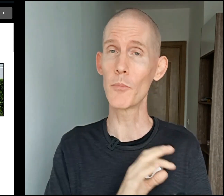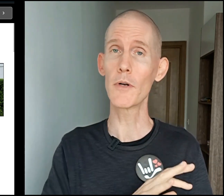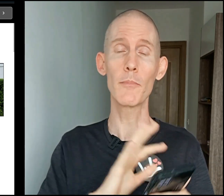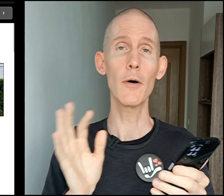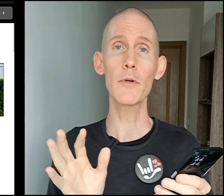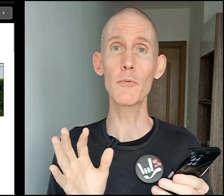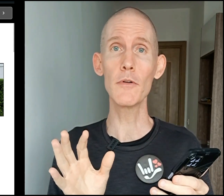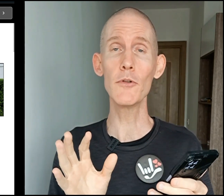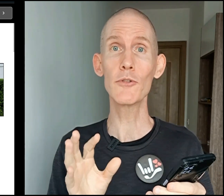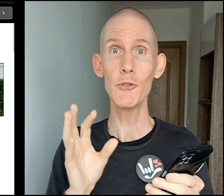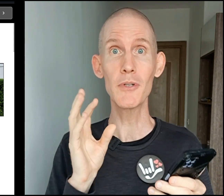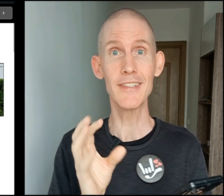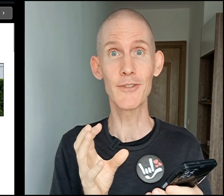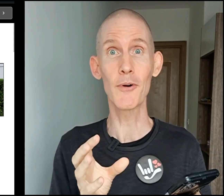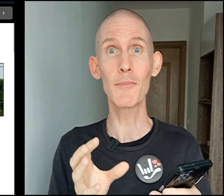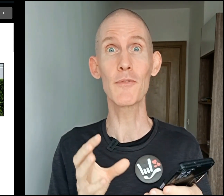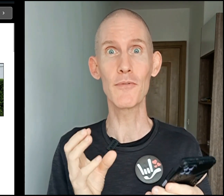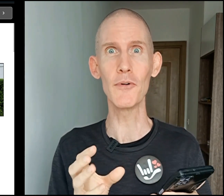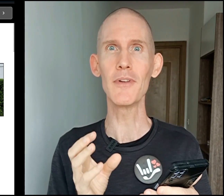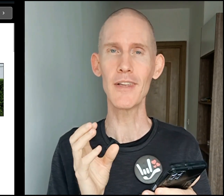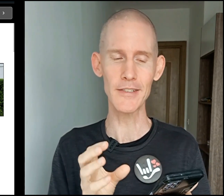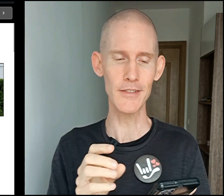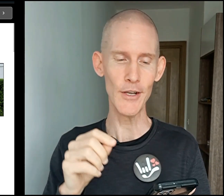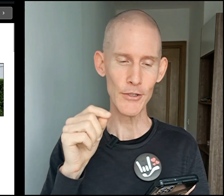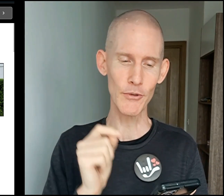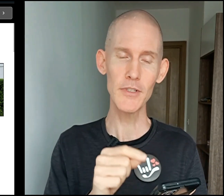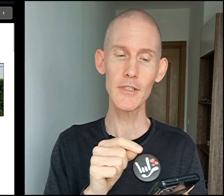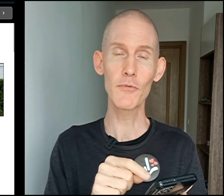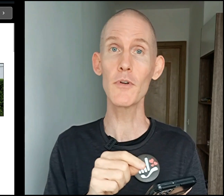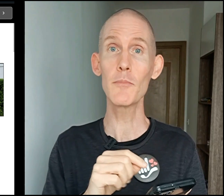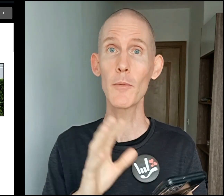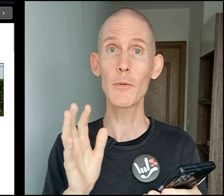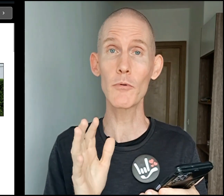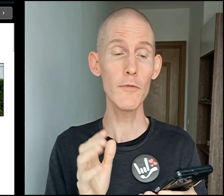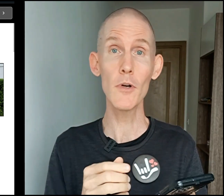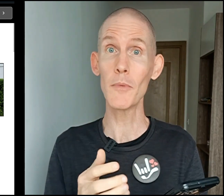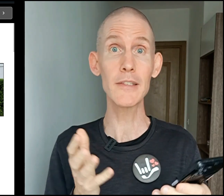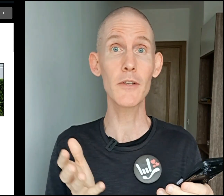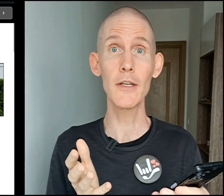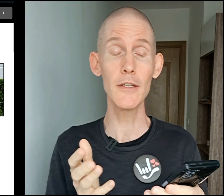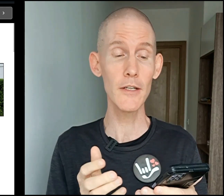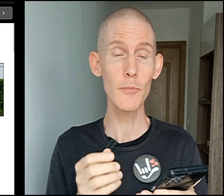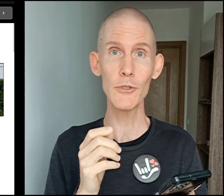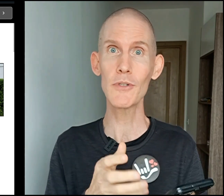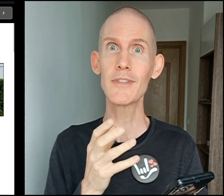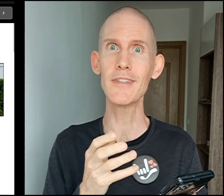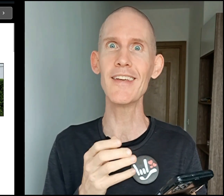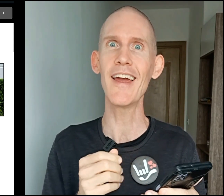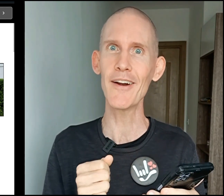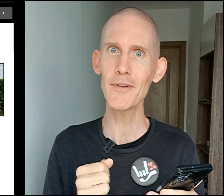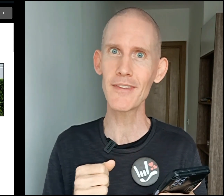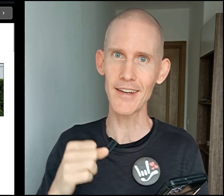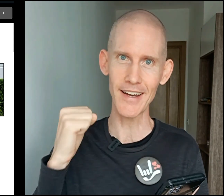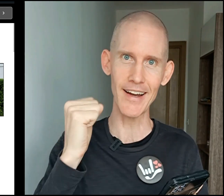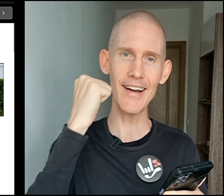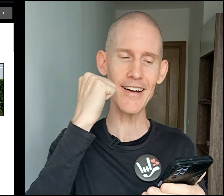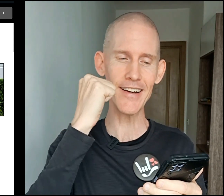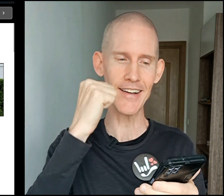we put it public preview so you can soak up the full lesson so, this is free public preview I'm not signed in here, but you can see everything, ah-ha